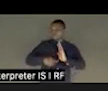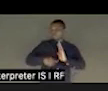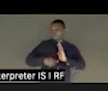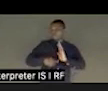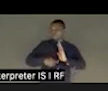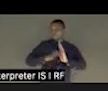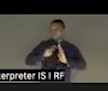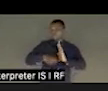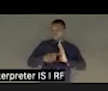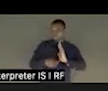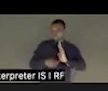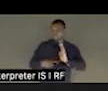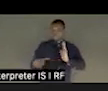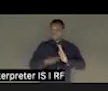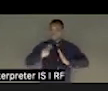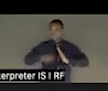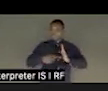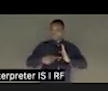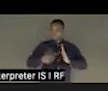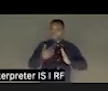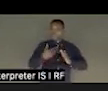And just a little bit of background